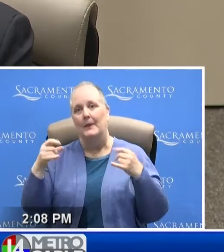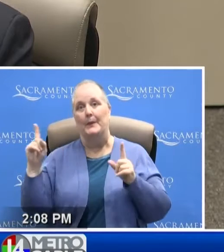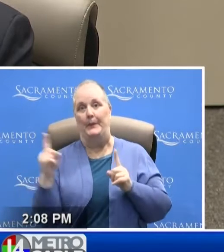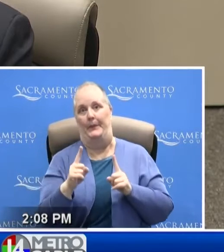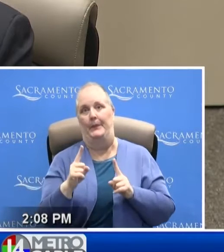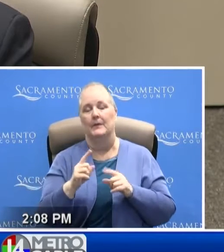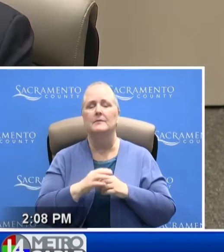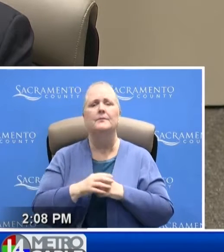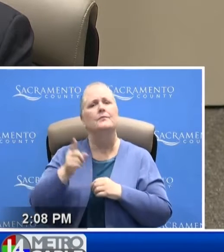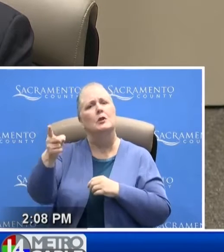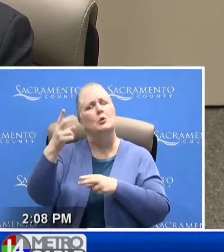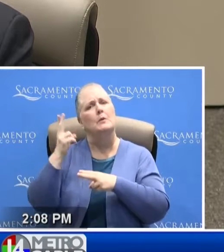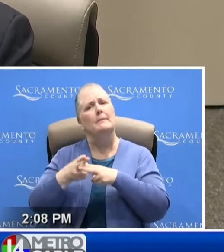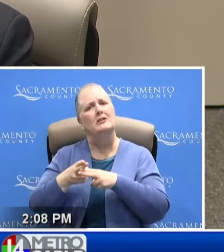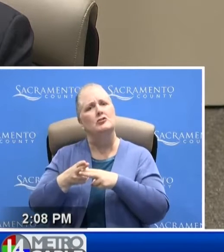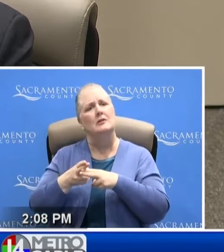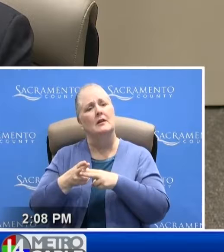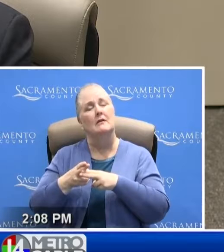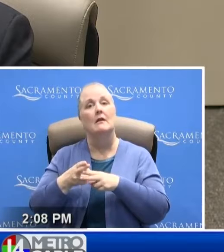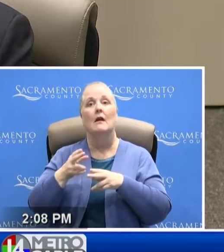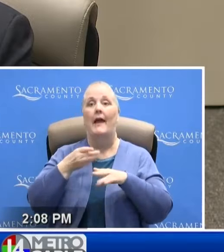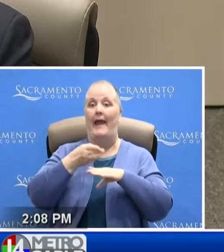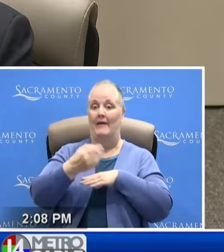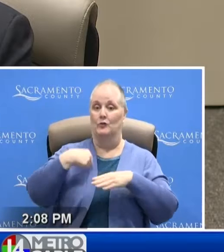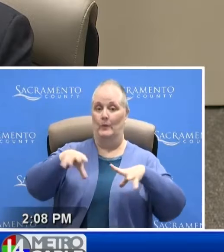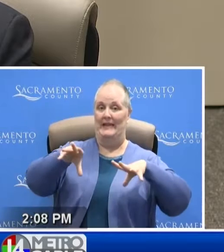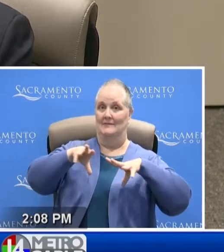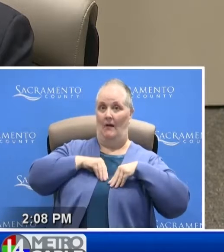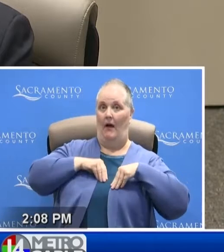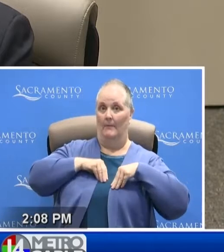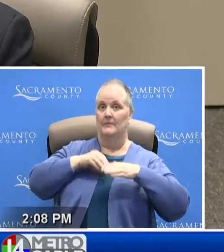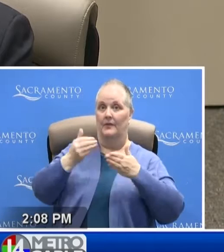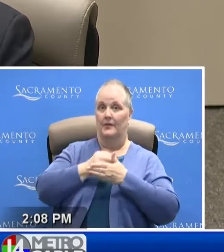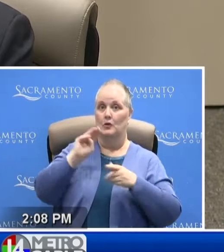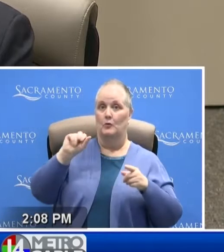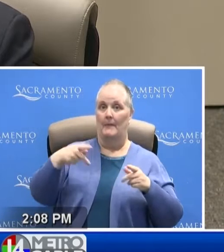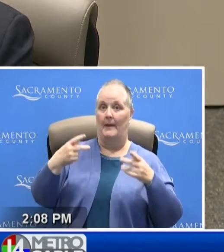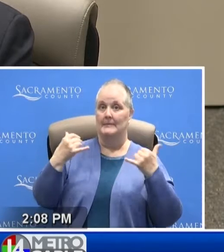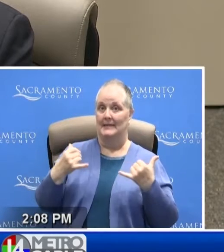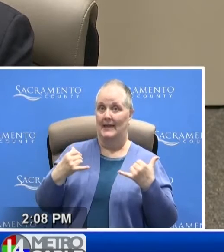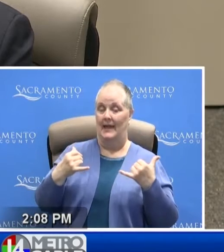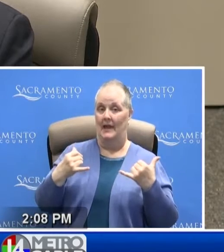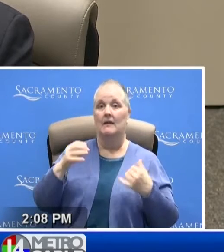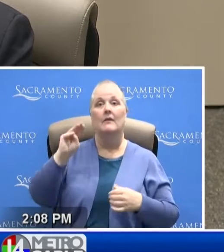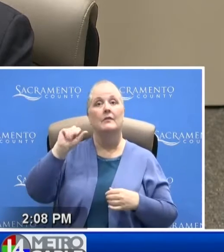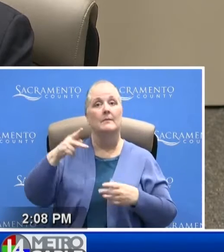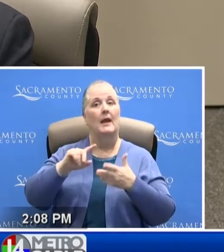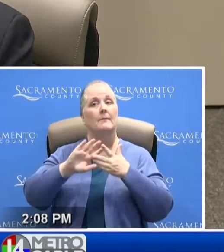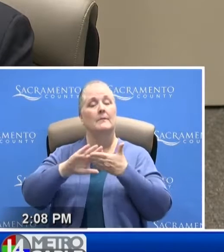You mentioned that upon adoption today, the map becomes effective immediately.